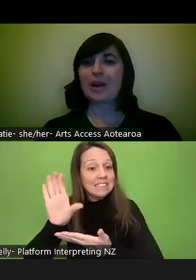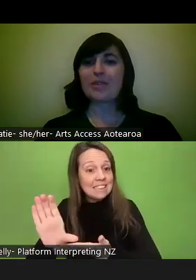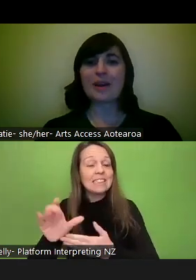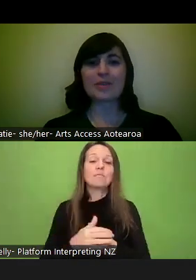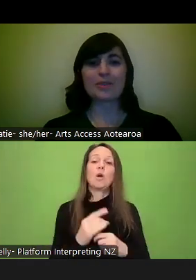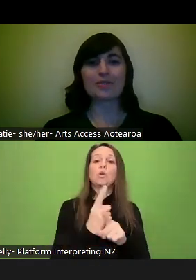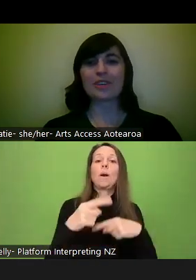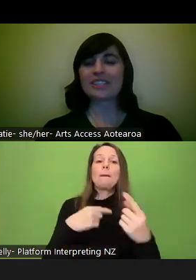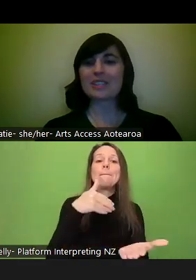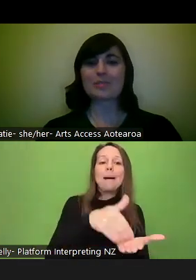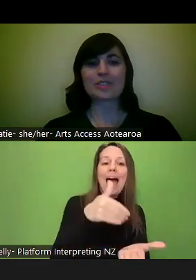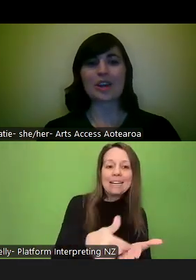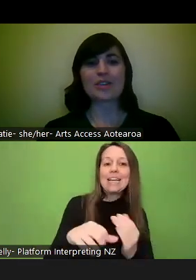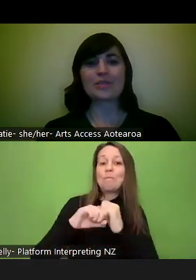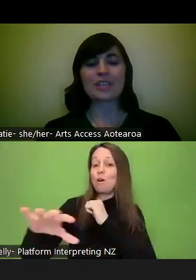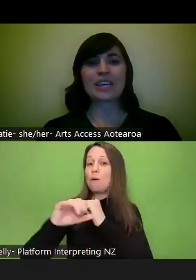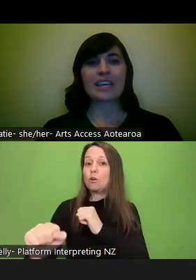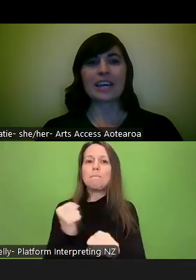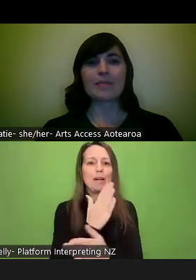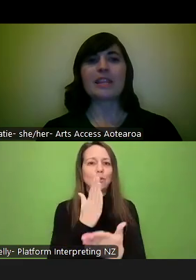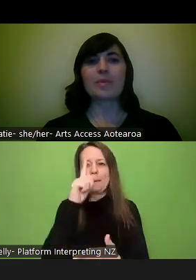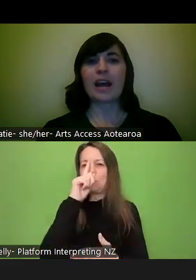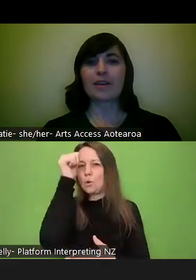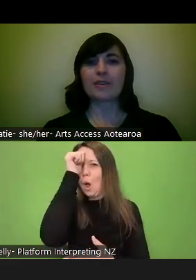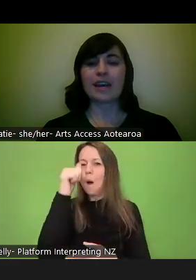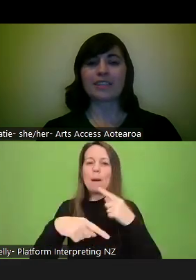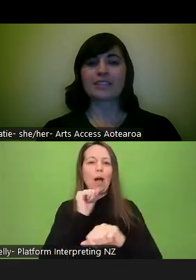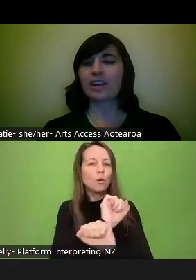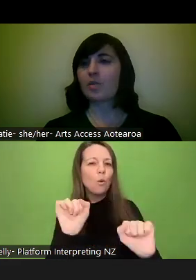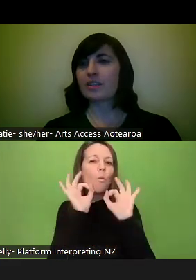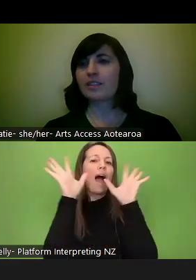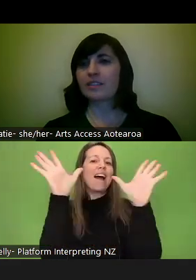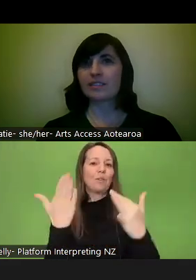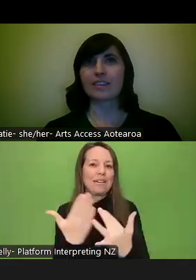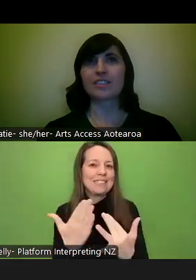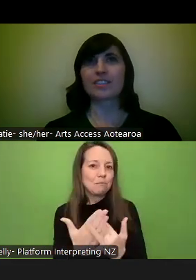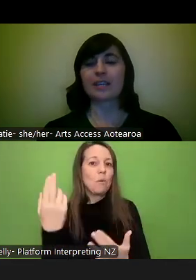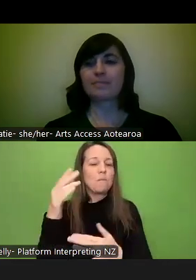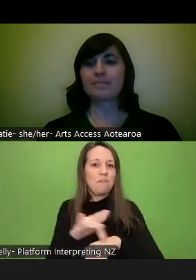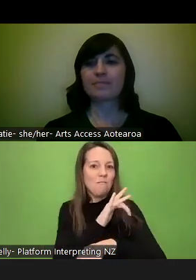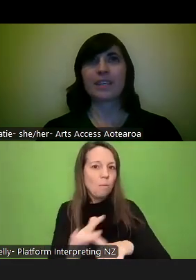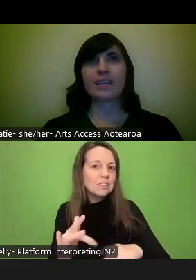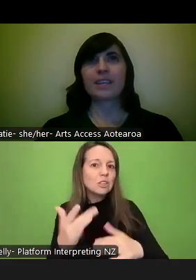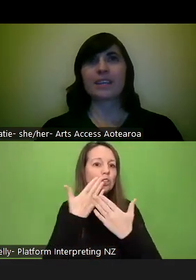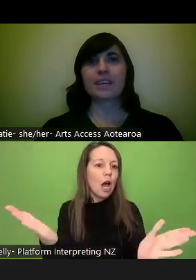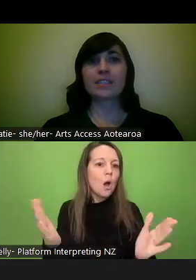know about your wonderful, accessible shows, and then we'll have that open discussion time.